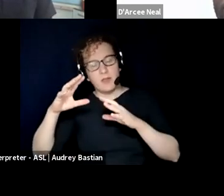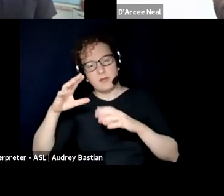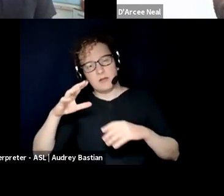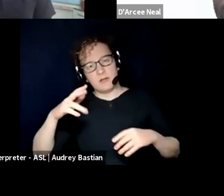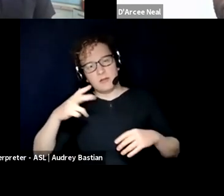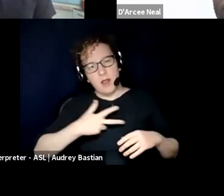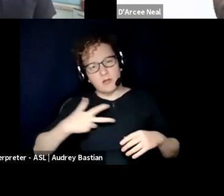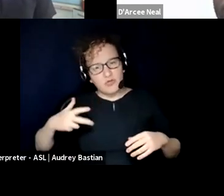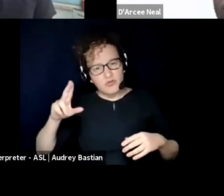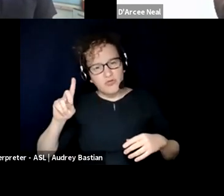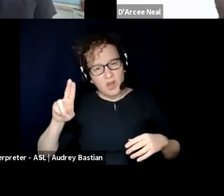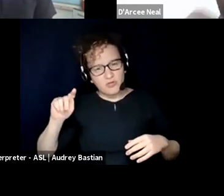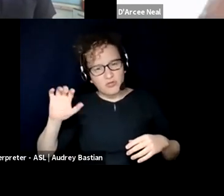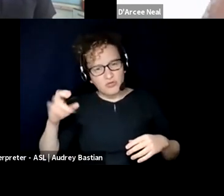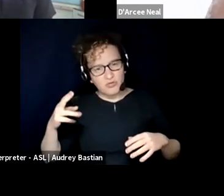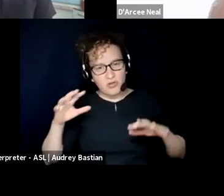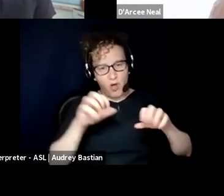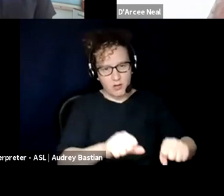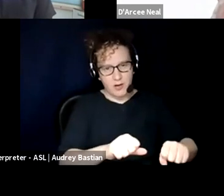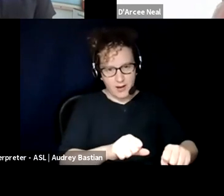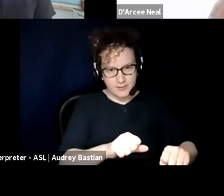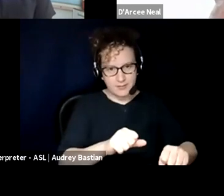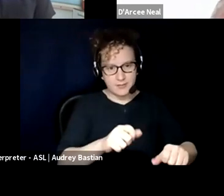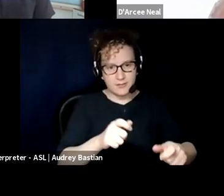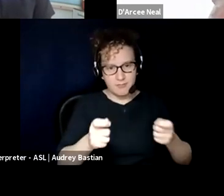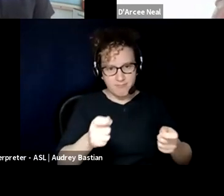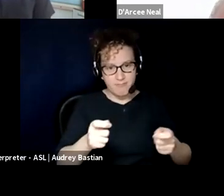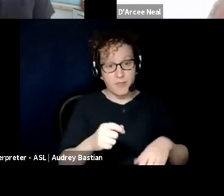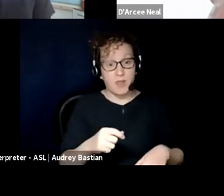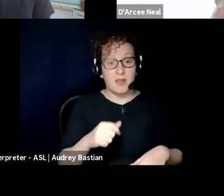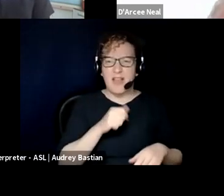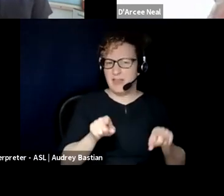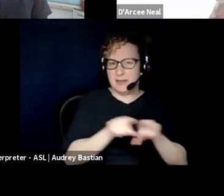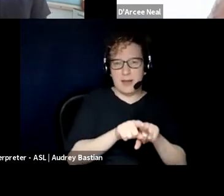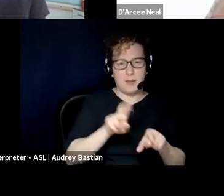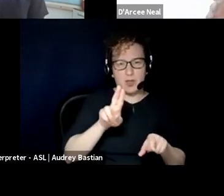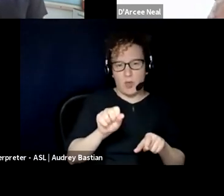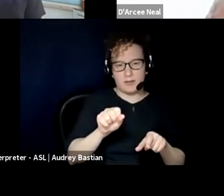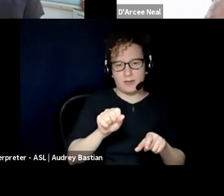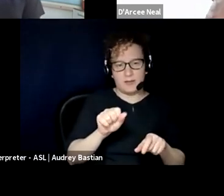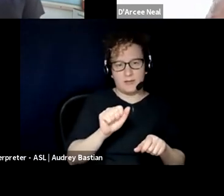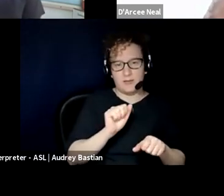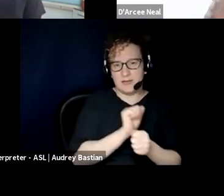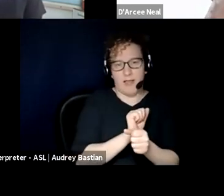and although it is not the same as United States where enslaved people were brought to the country,